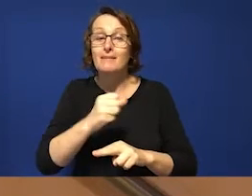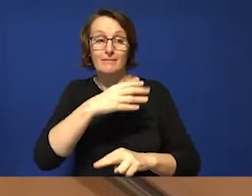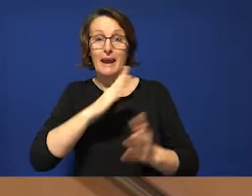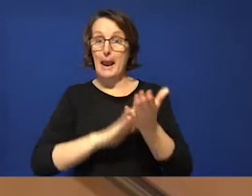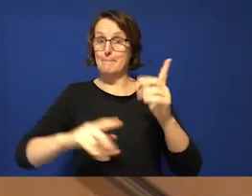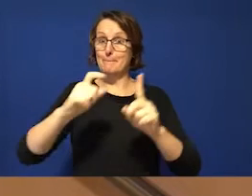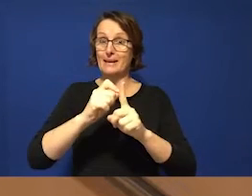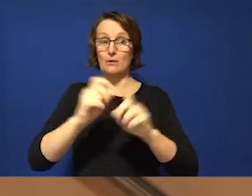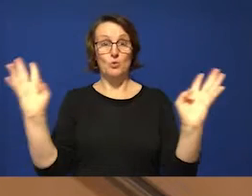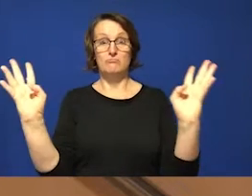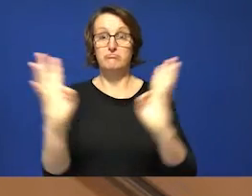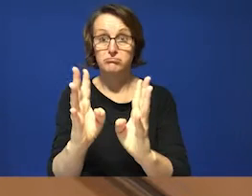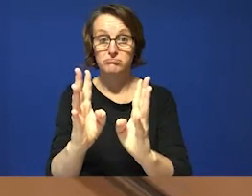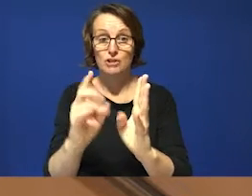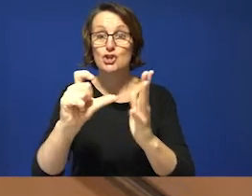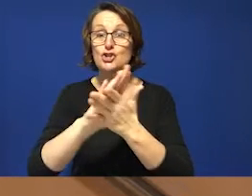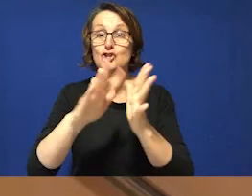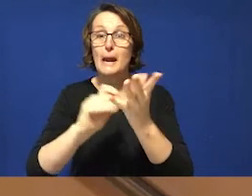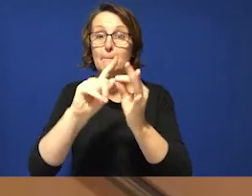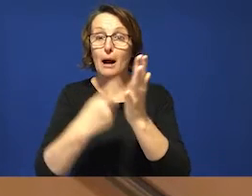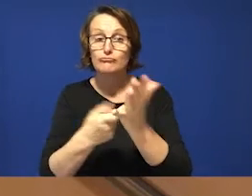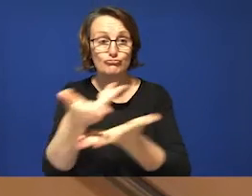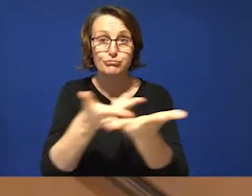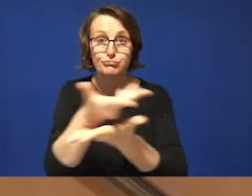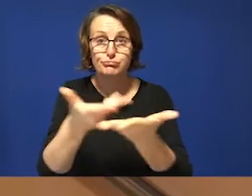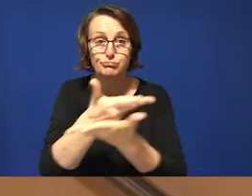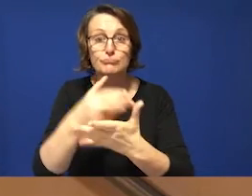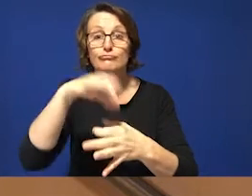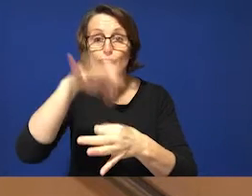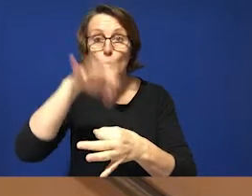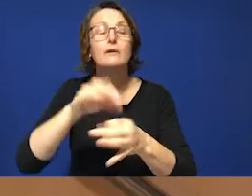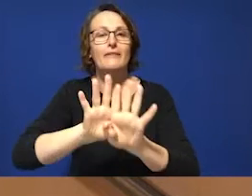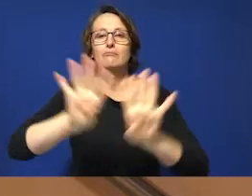debate, vote, make laws, go back to wherever their businesses were on, something like that.